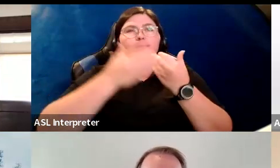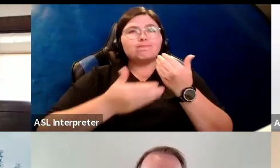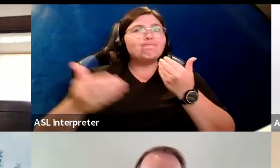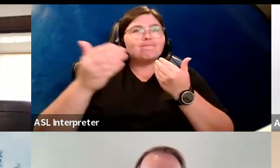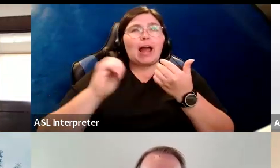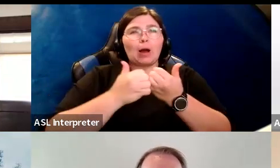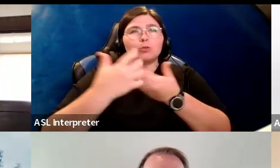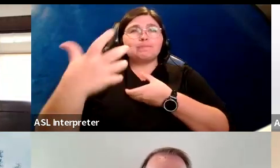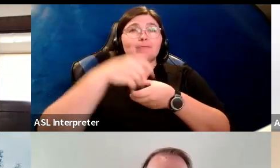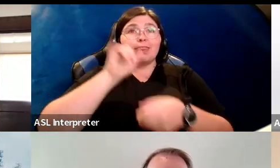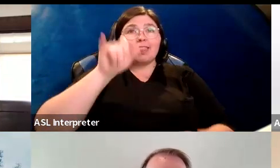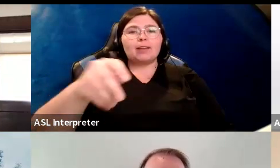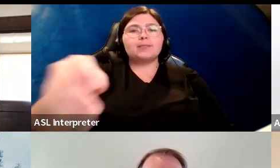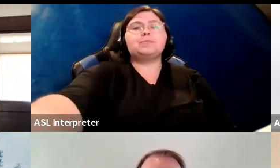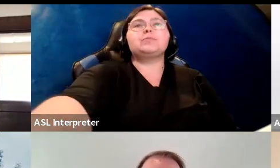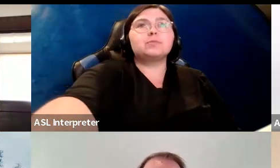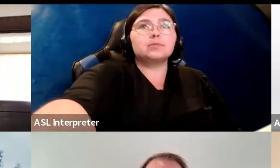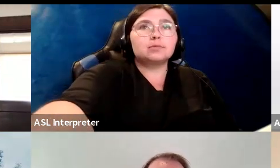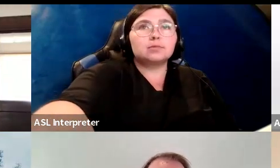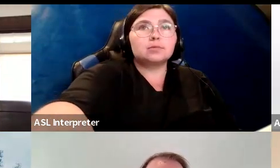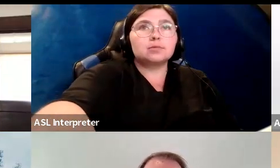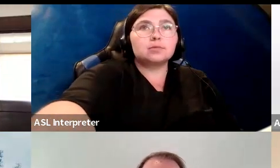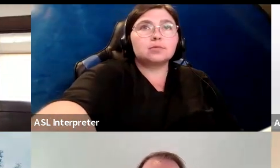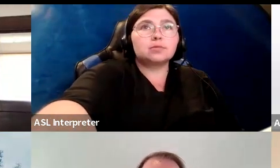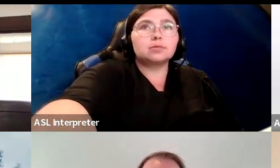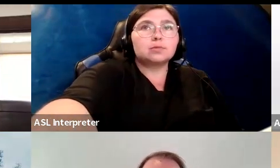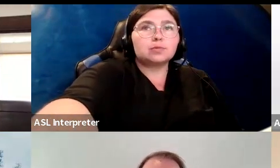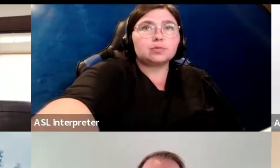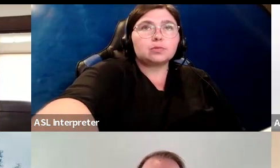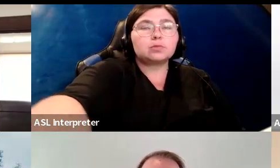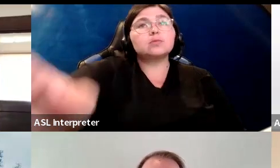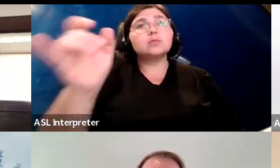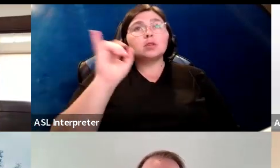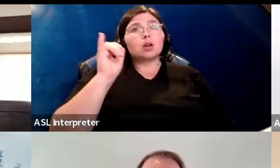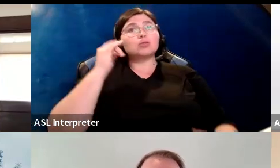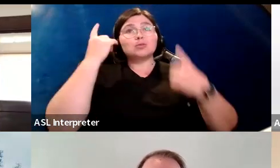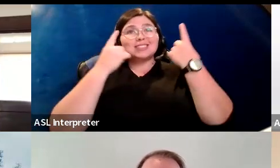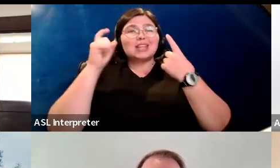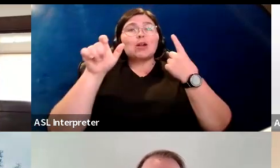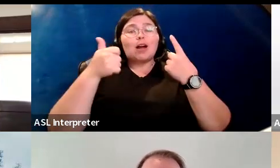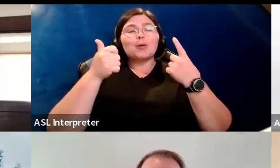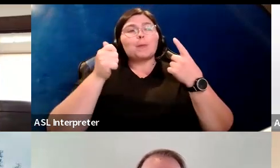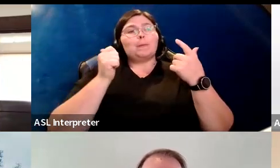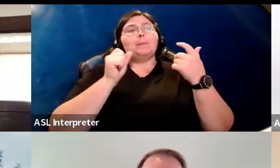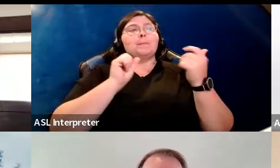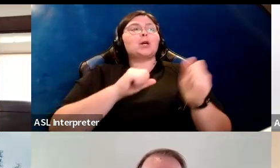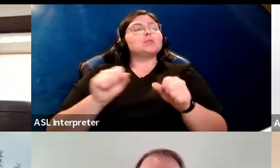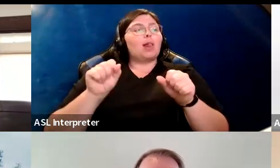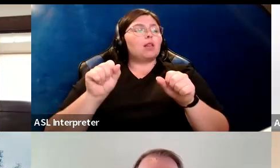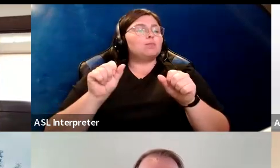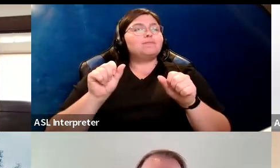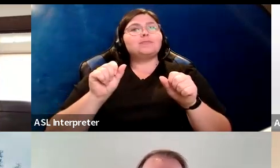And consider other potential situations that